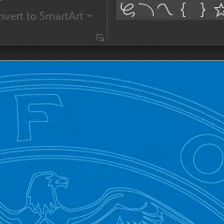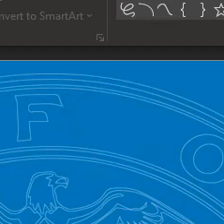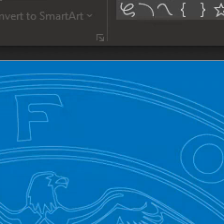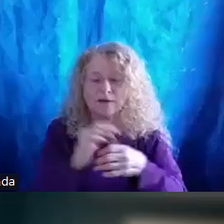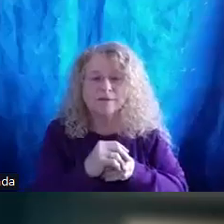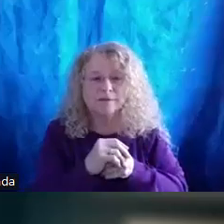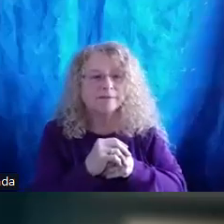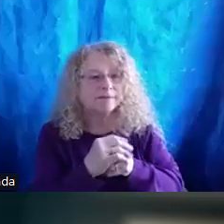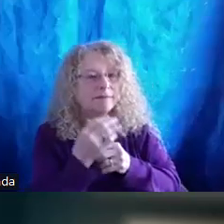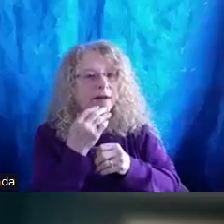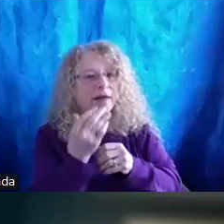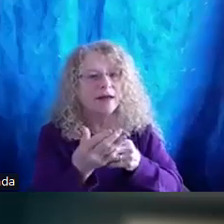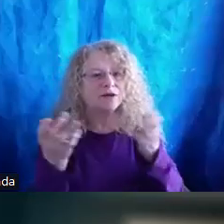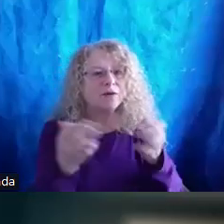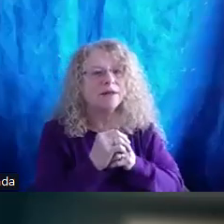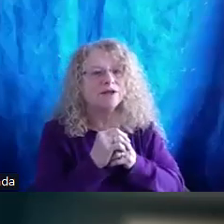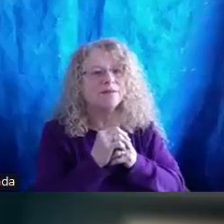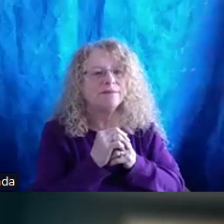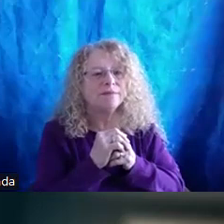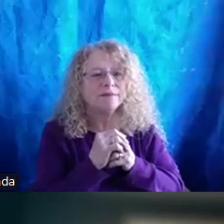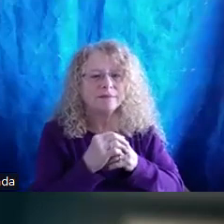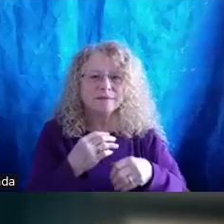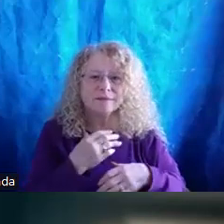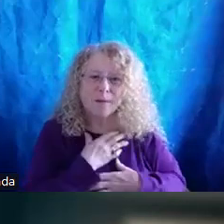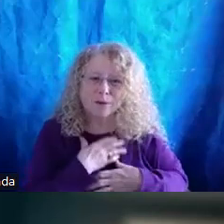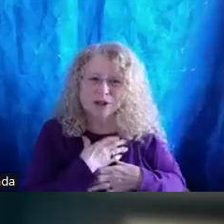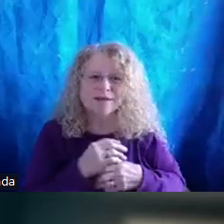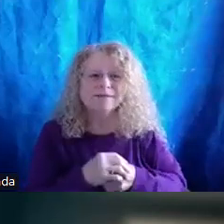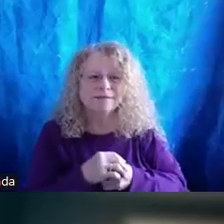THANK YOU SO MUCH. APPRECIATE IT. YEP.